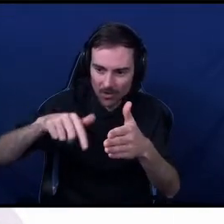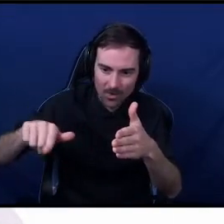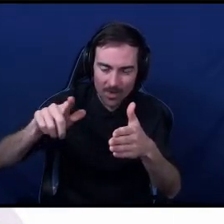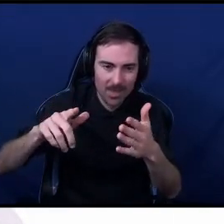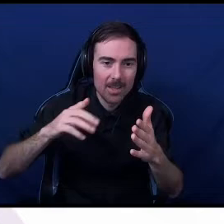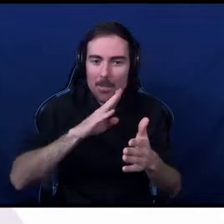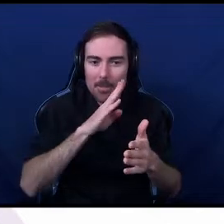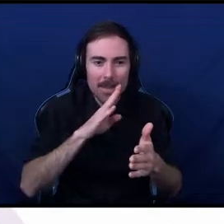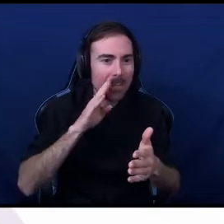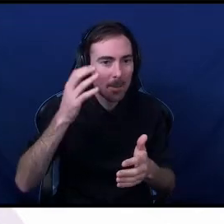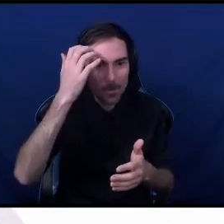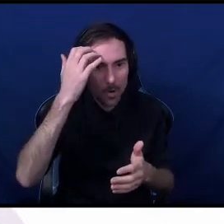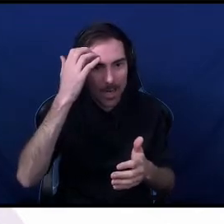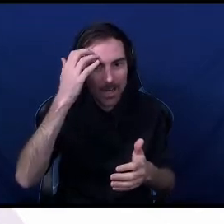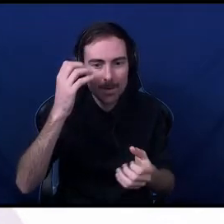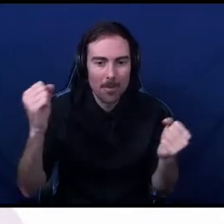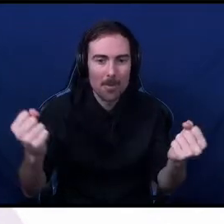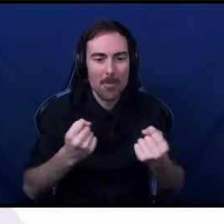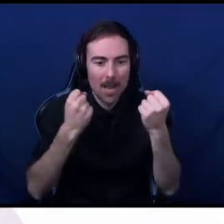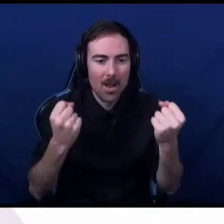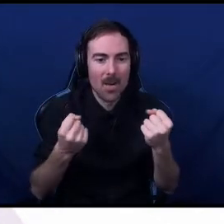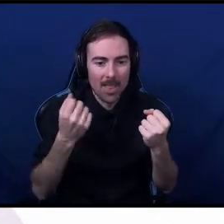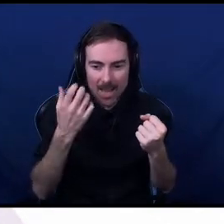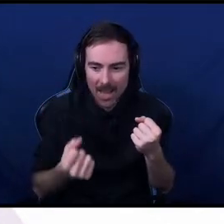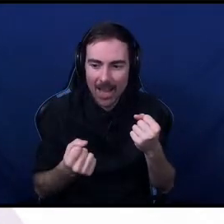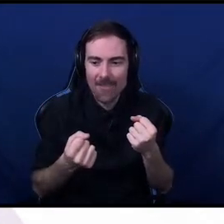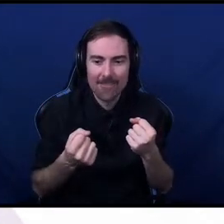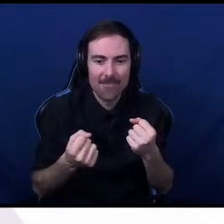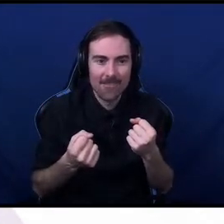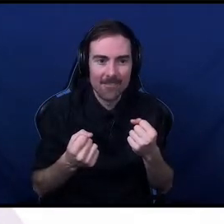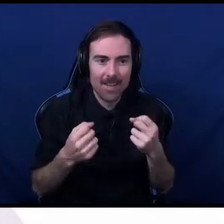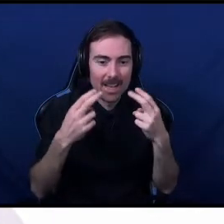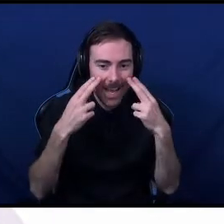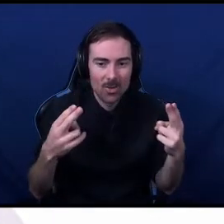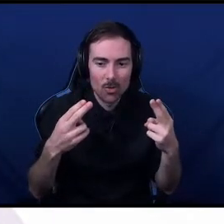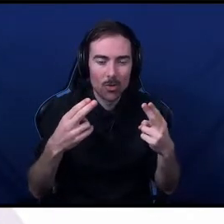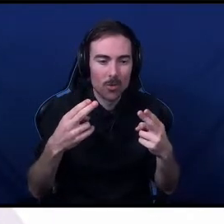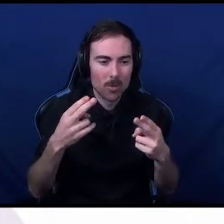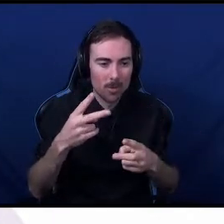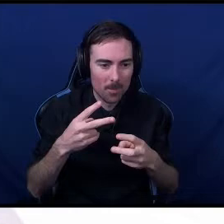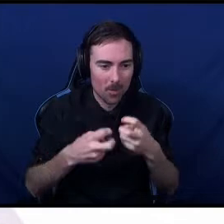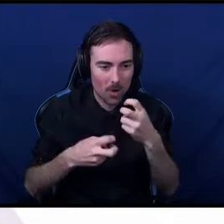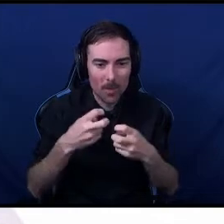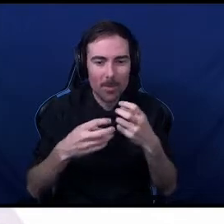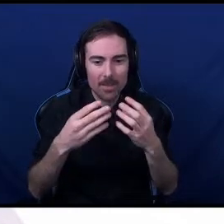who actually come with natural kind of problem solving ability around that. So I think it's essential for us as a society